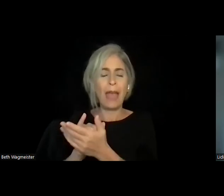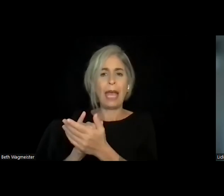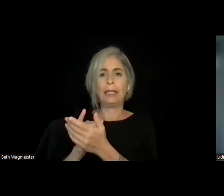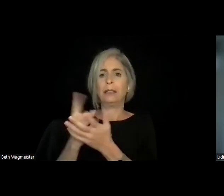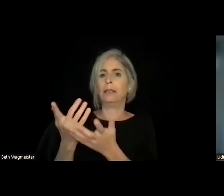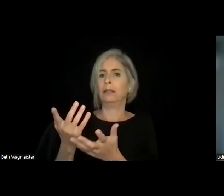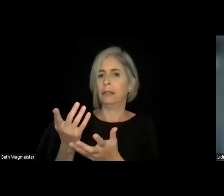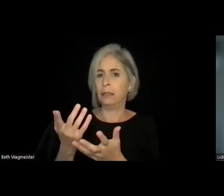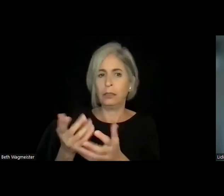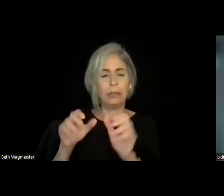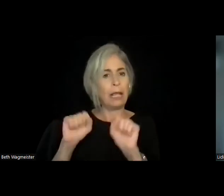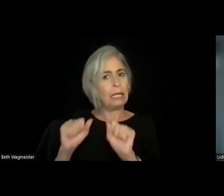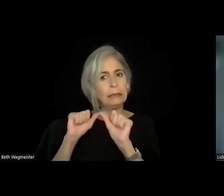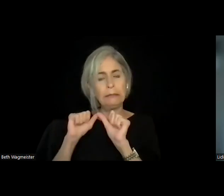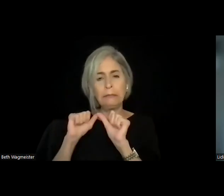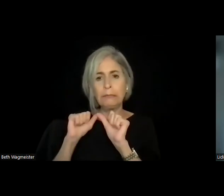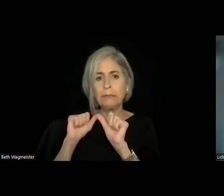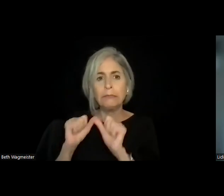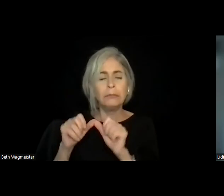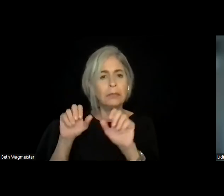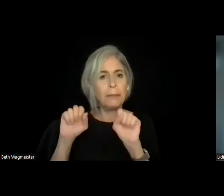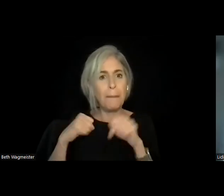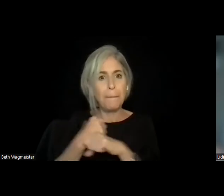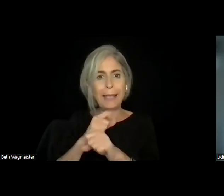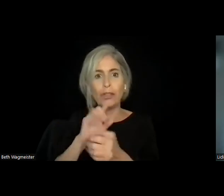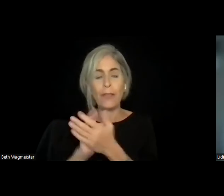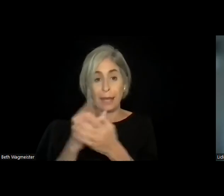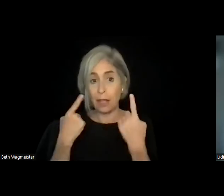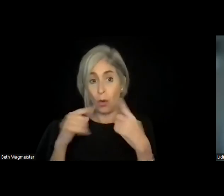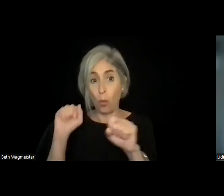the safety. Safety to make sure that as Ian